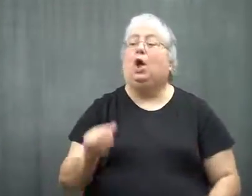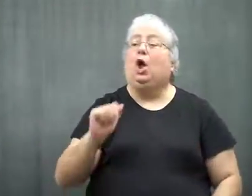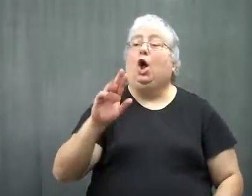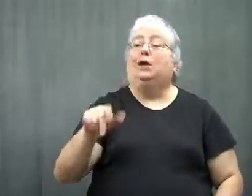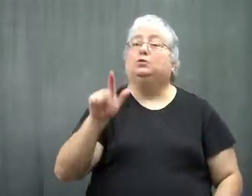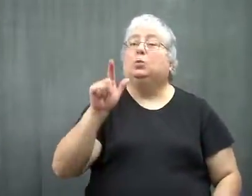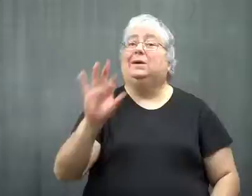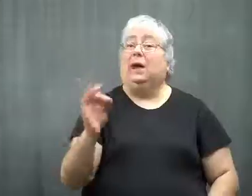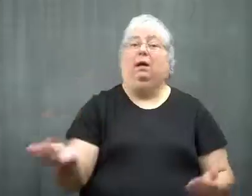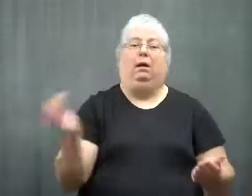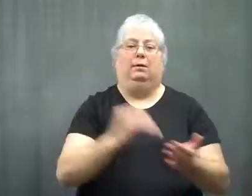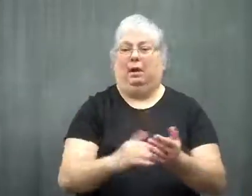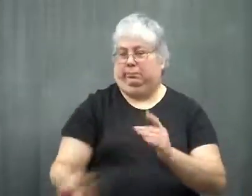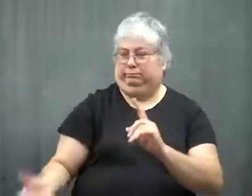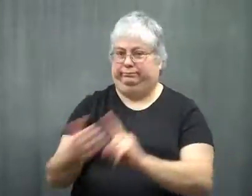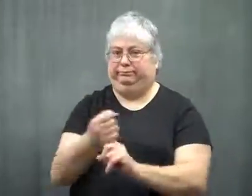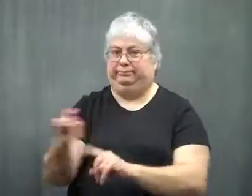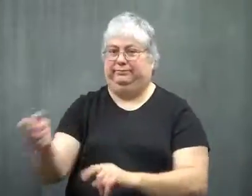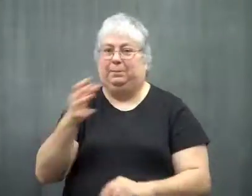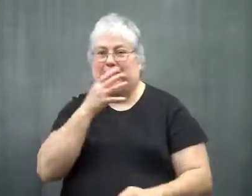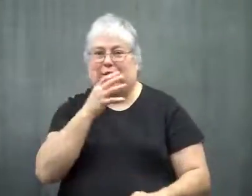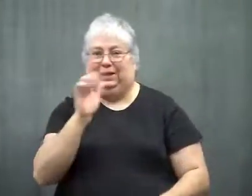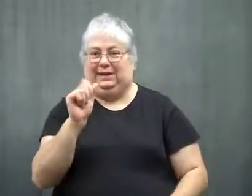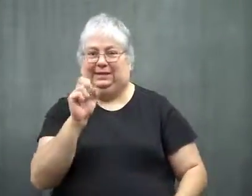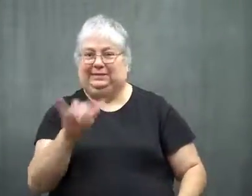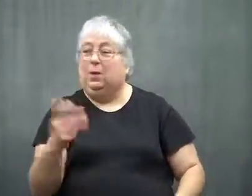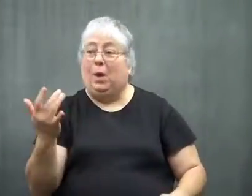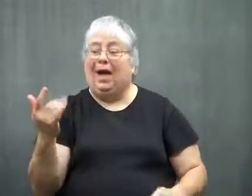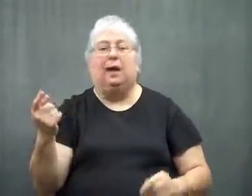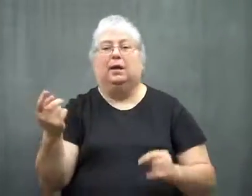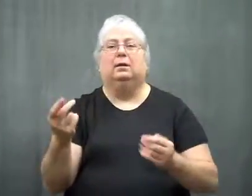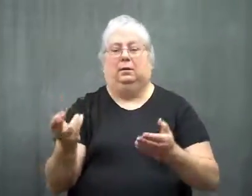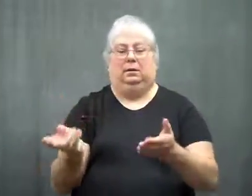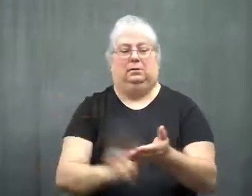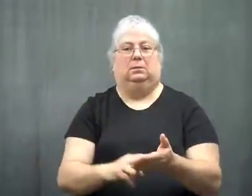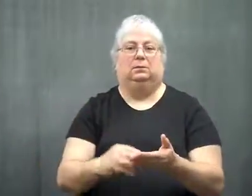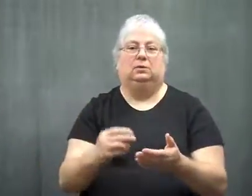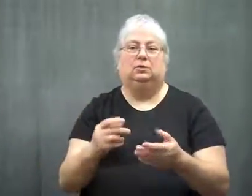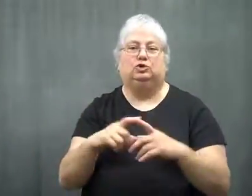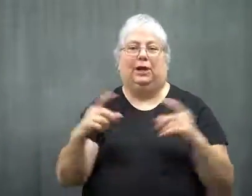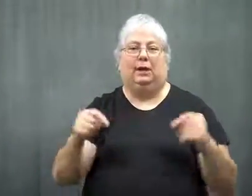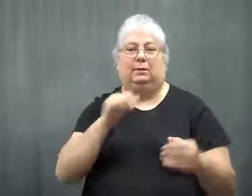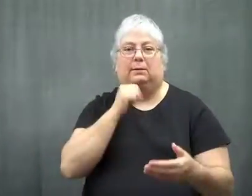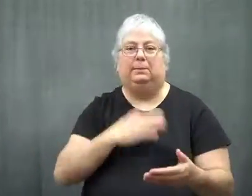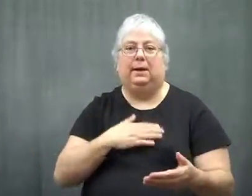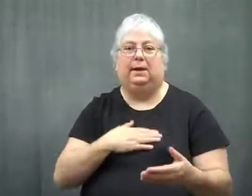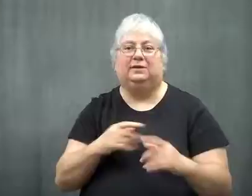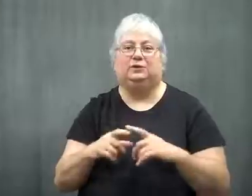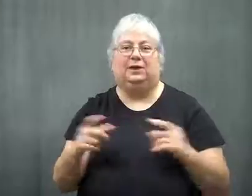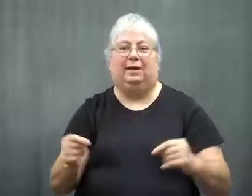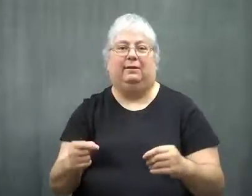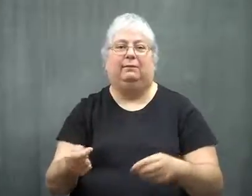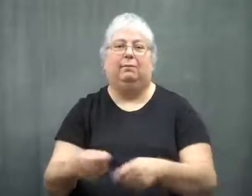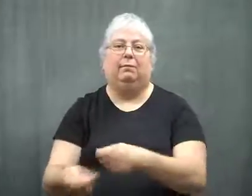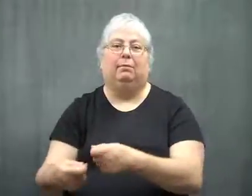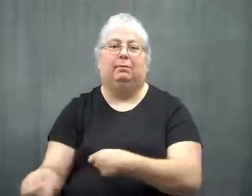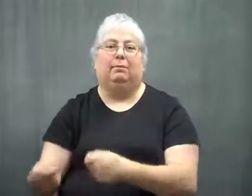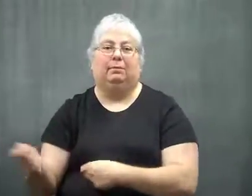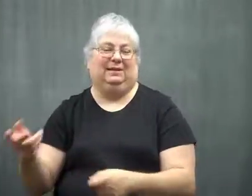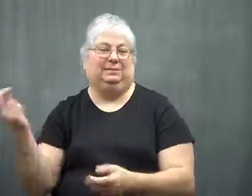On August 29, Casey was arrested again, this time for forging checks.